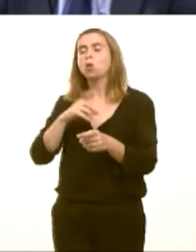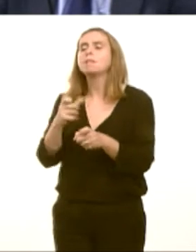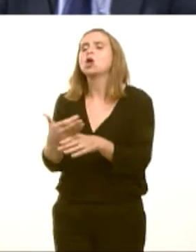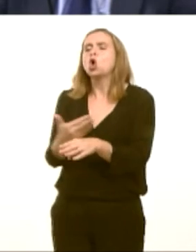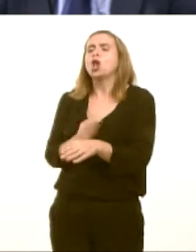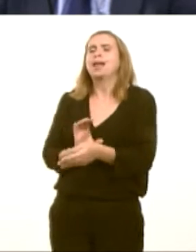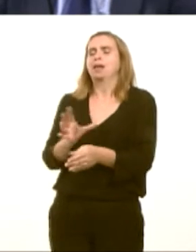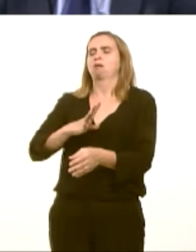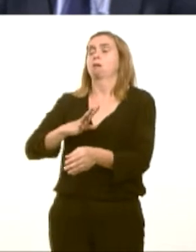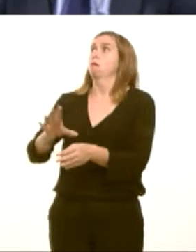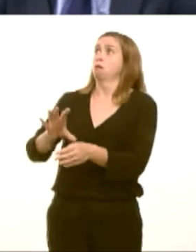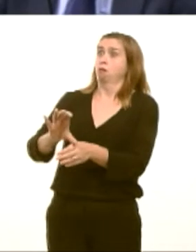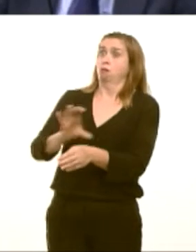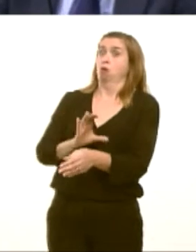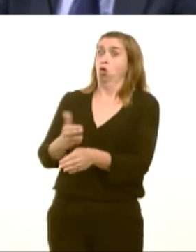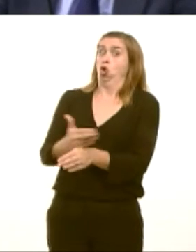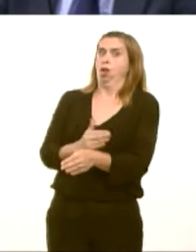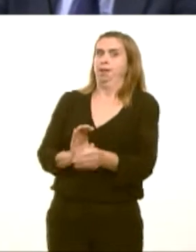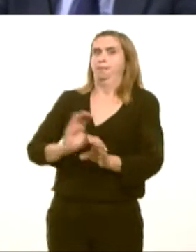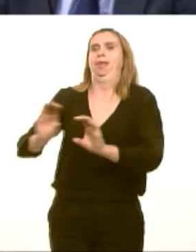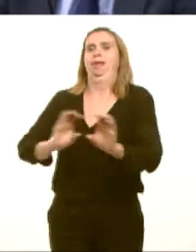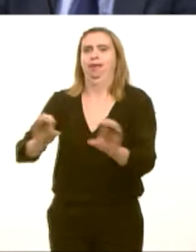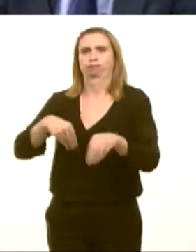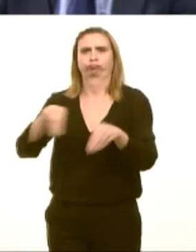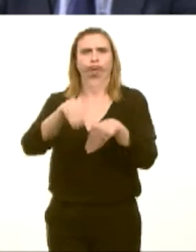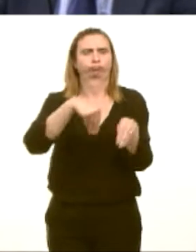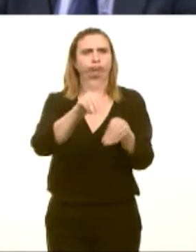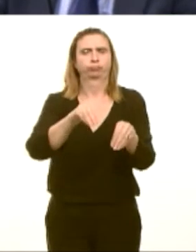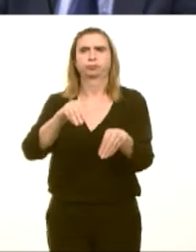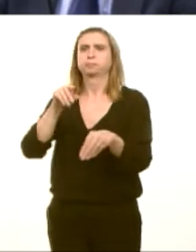I can tell the leader of the opposition that the EU council of farm Ministers did approve